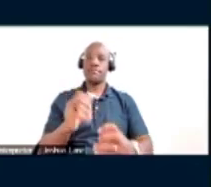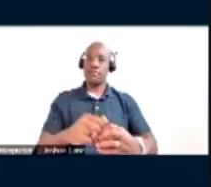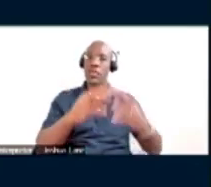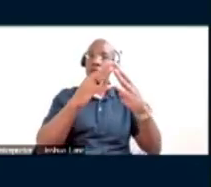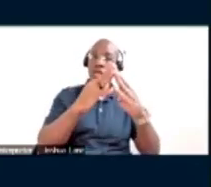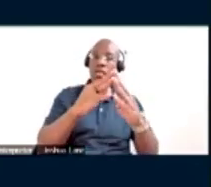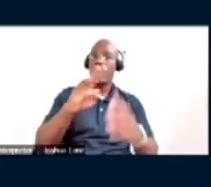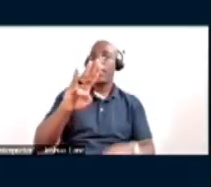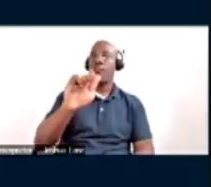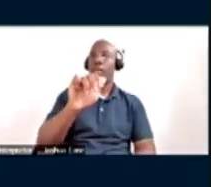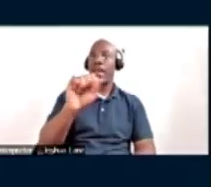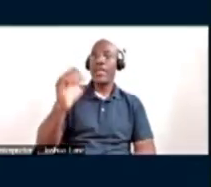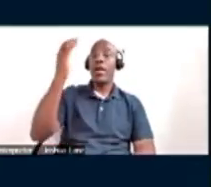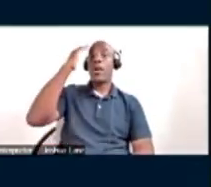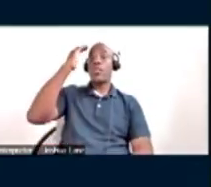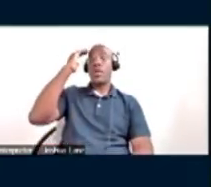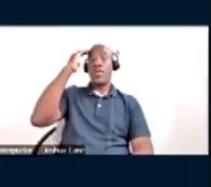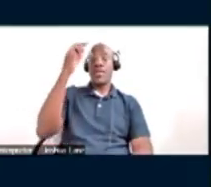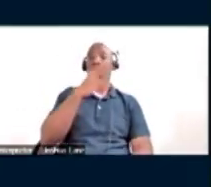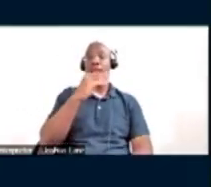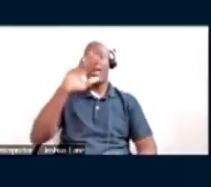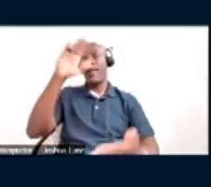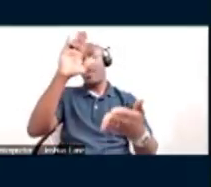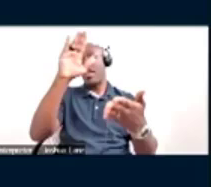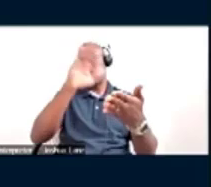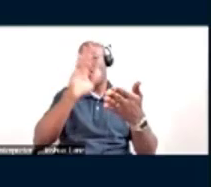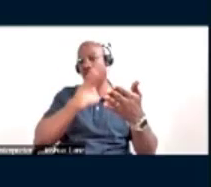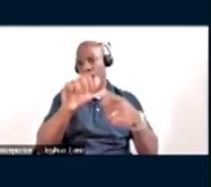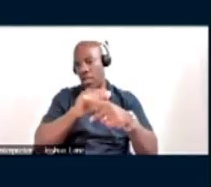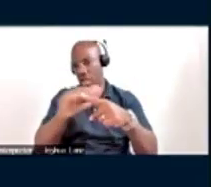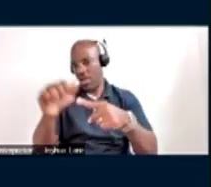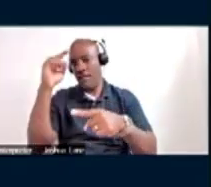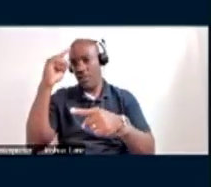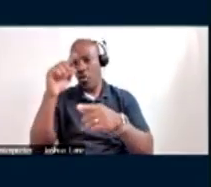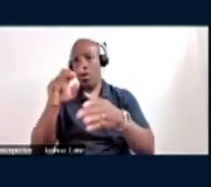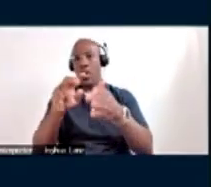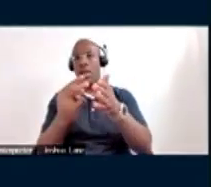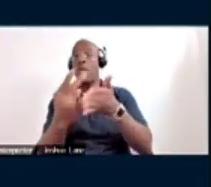and mitigation training for reviewers. If you haven't seen it, you should.